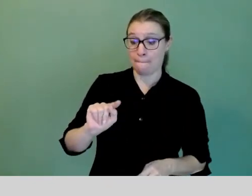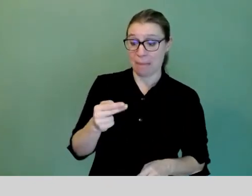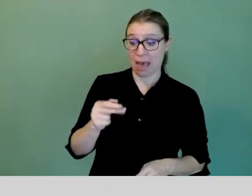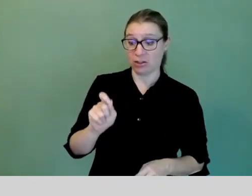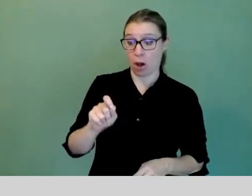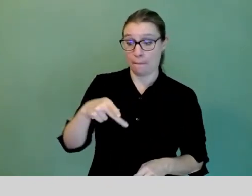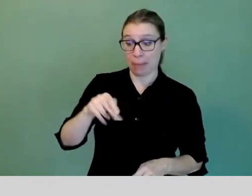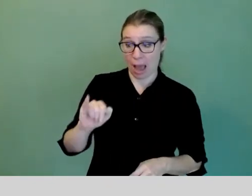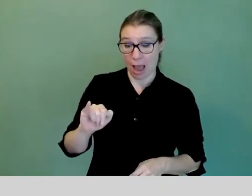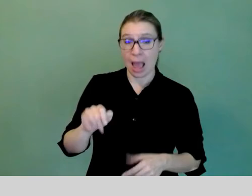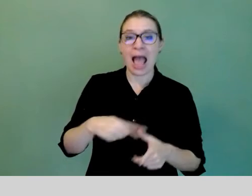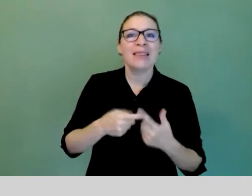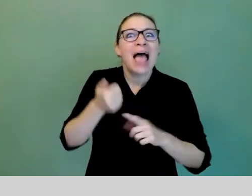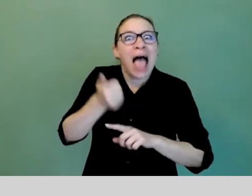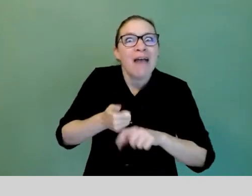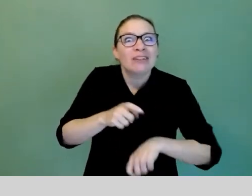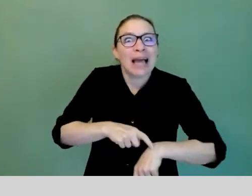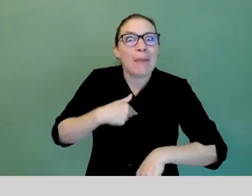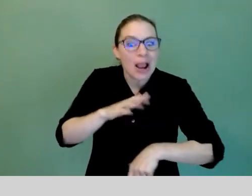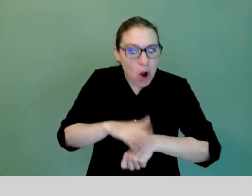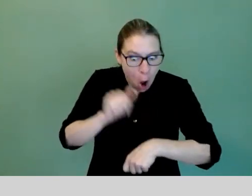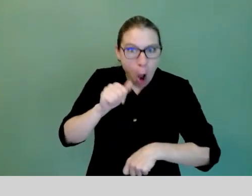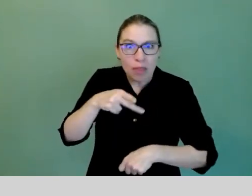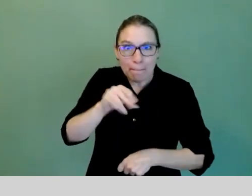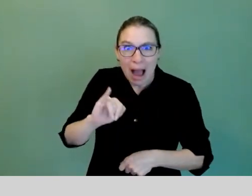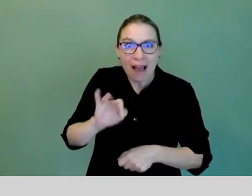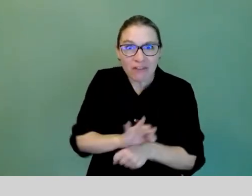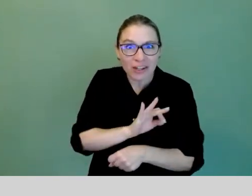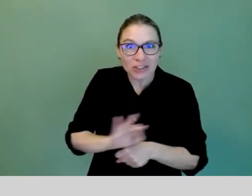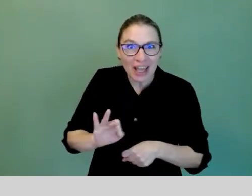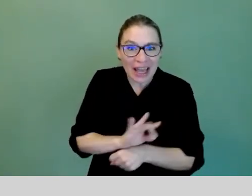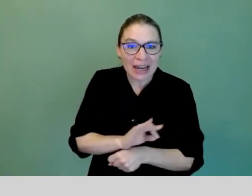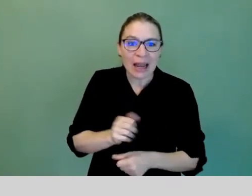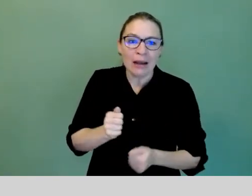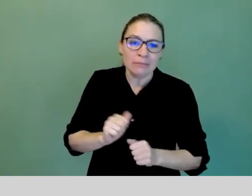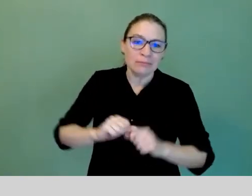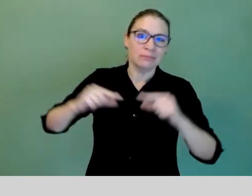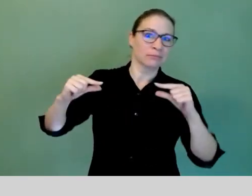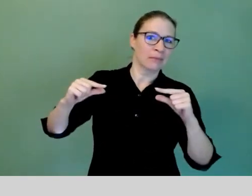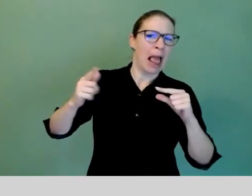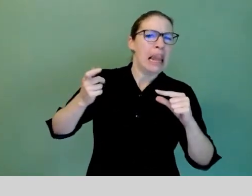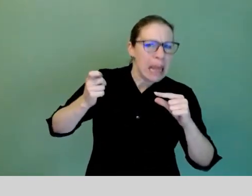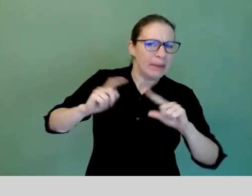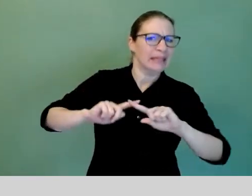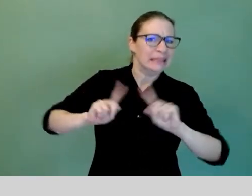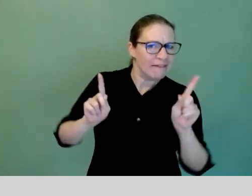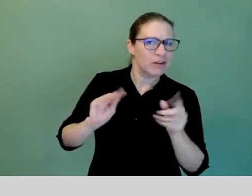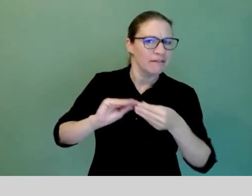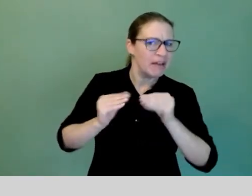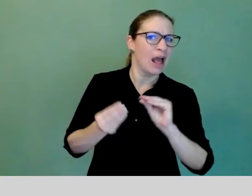and now each time I call the pi function, it'll return a slightly changed value of pi.